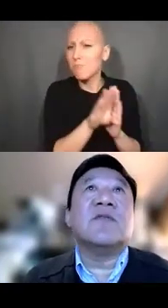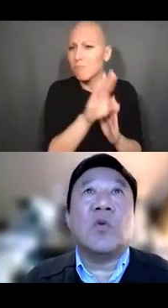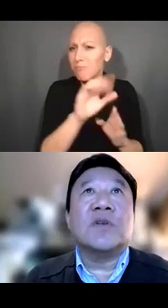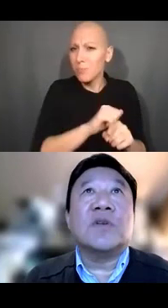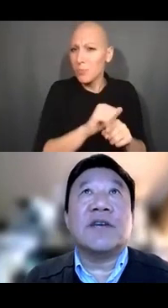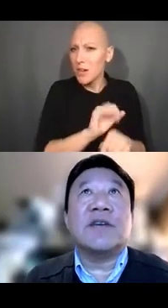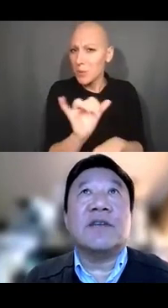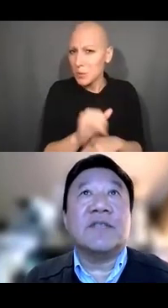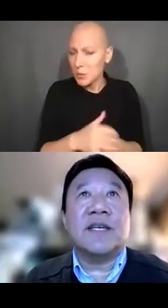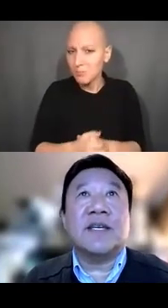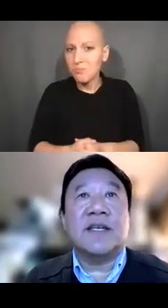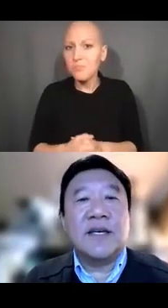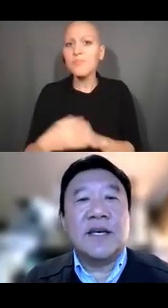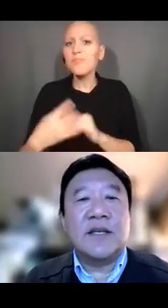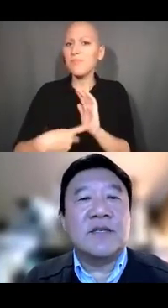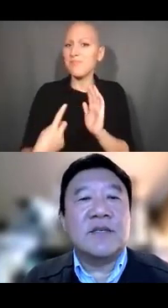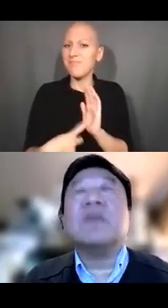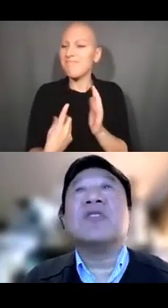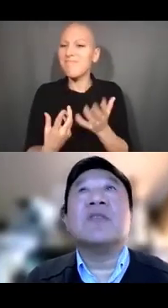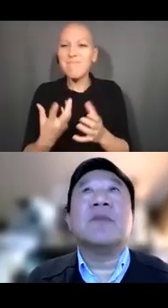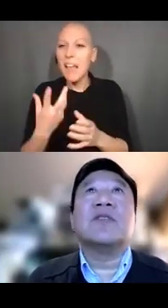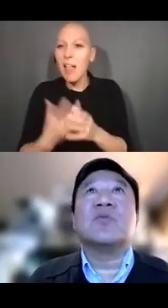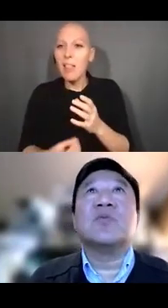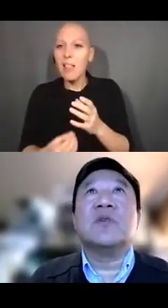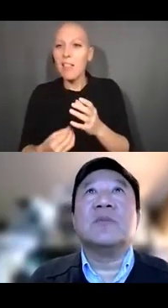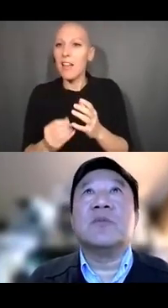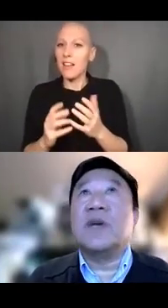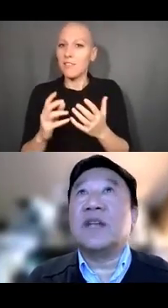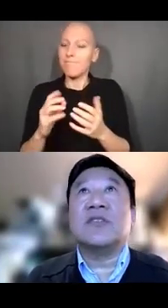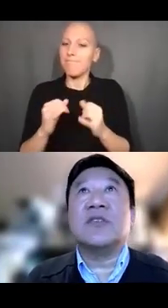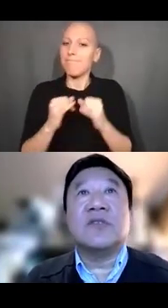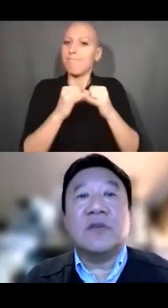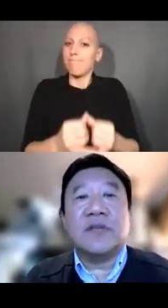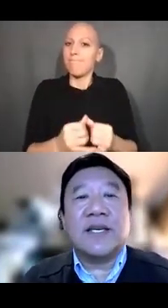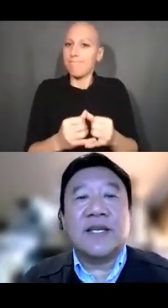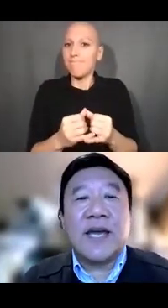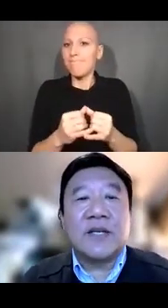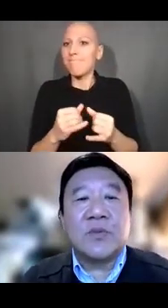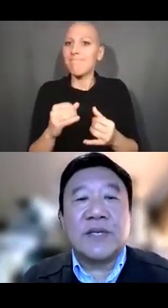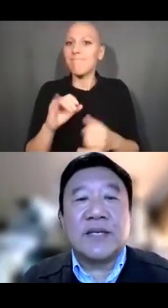for sharing of data in this publish and perish world, but we're actually looking at that as well.